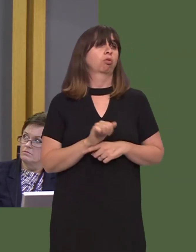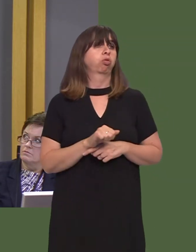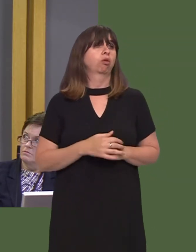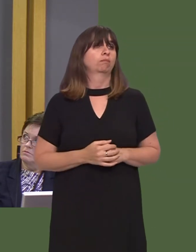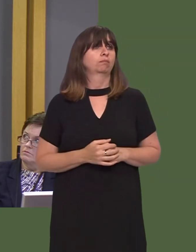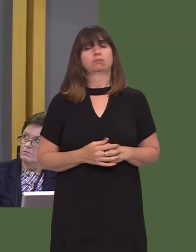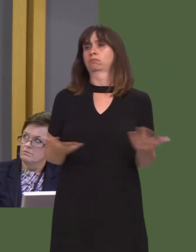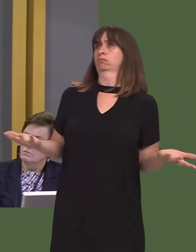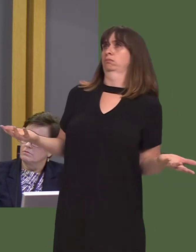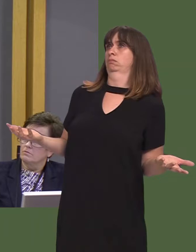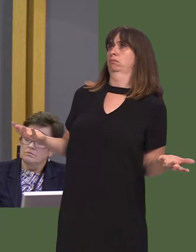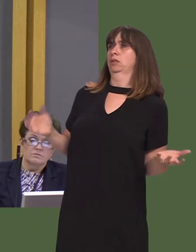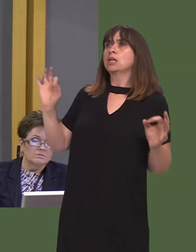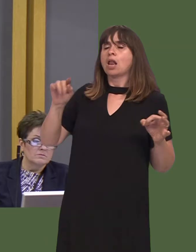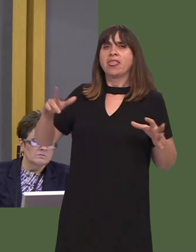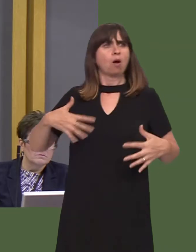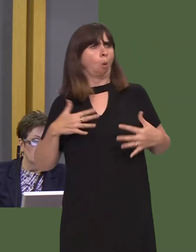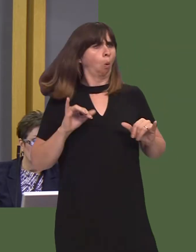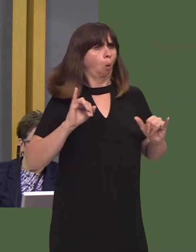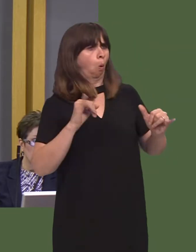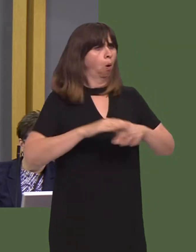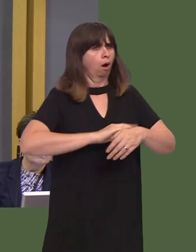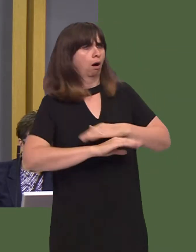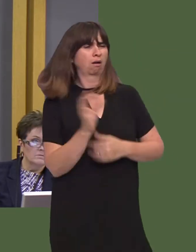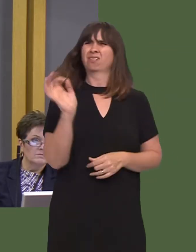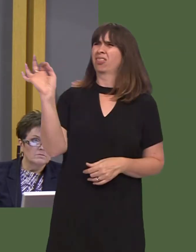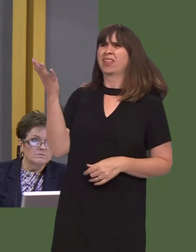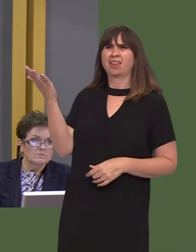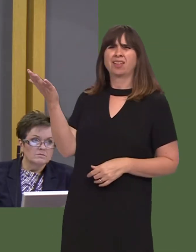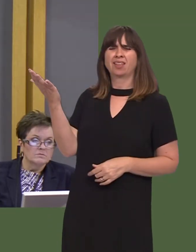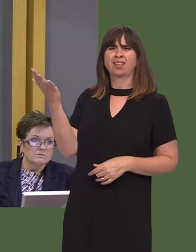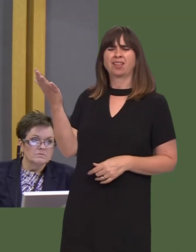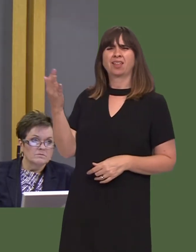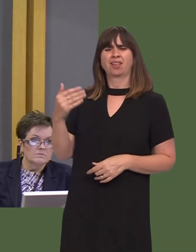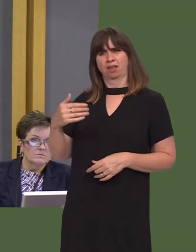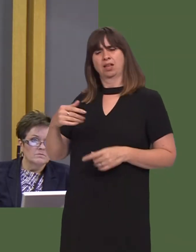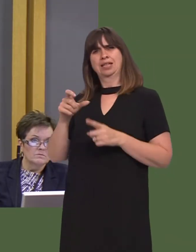practical on part-time work to be able to travel to Cardiff. The impact will be significant